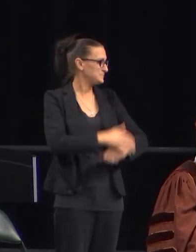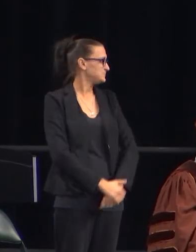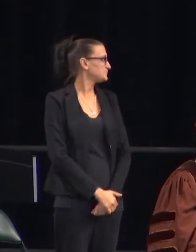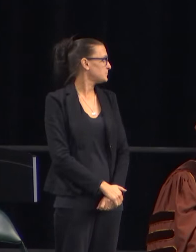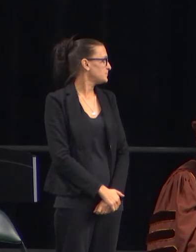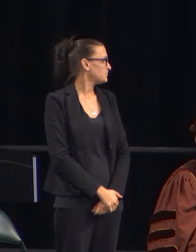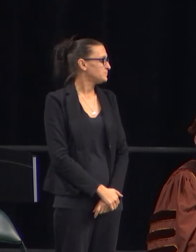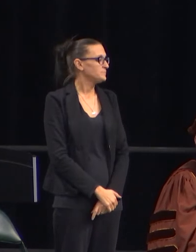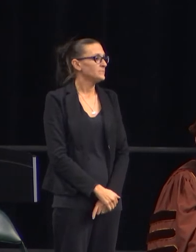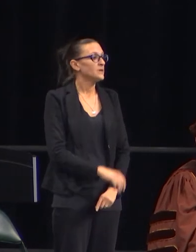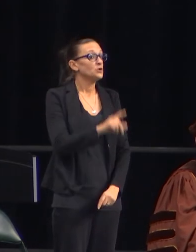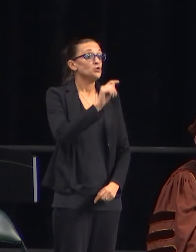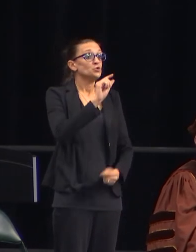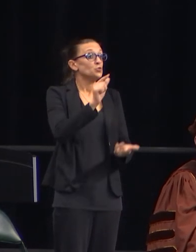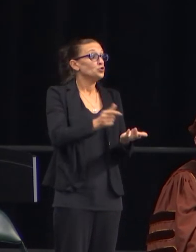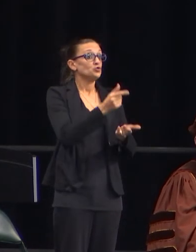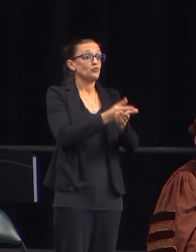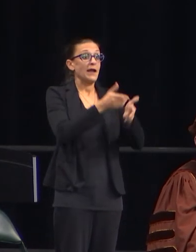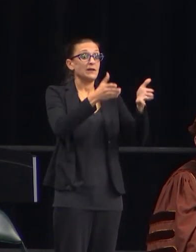To the graduates, it's...